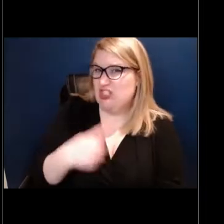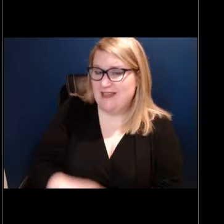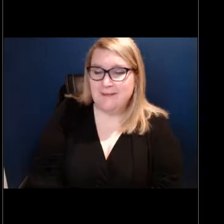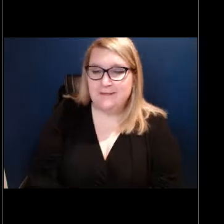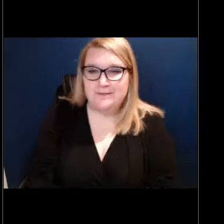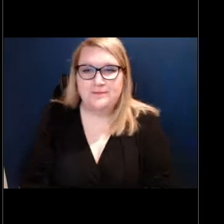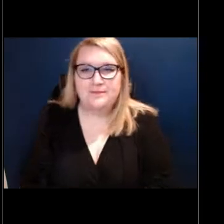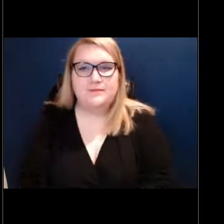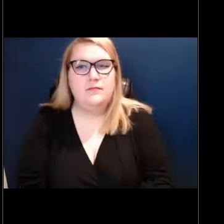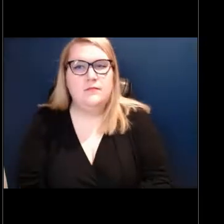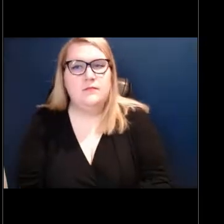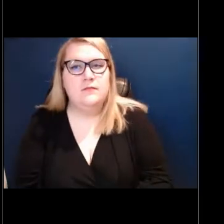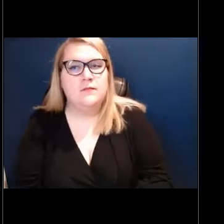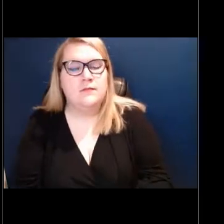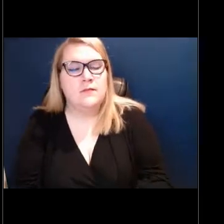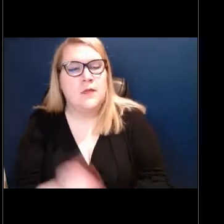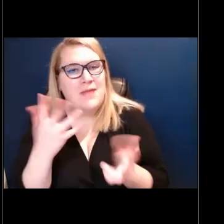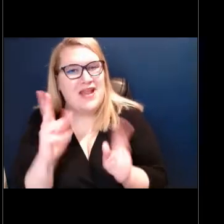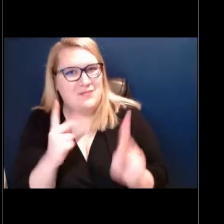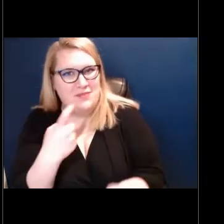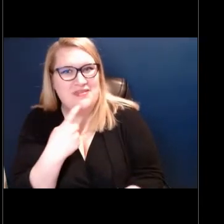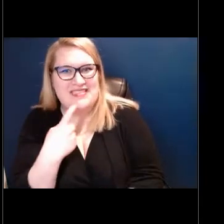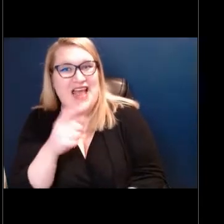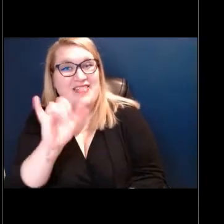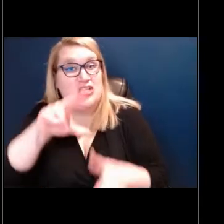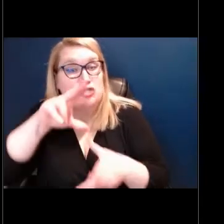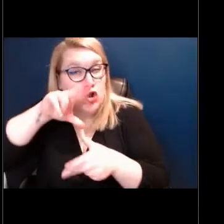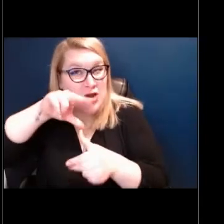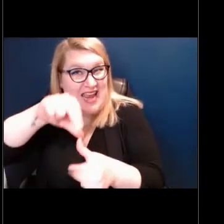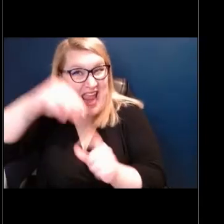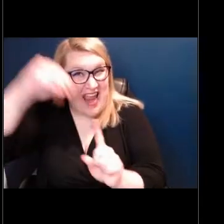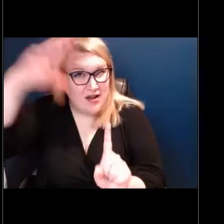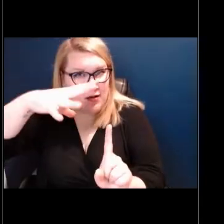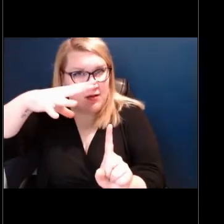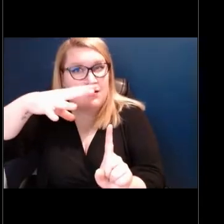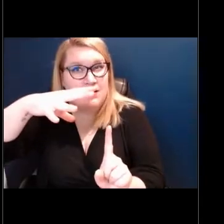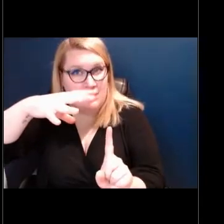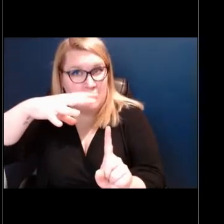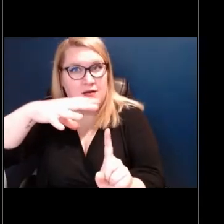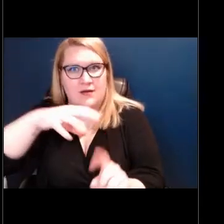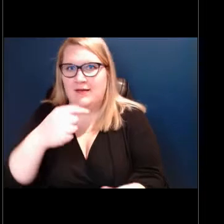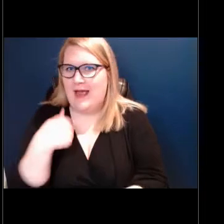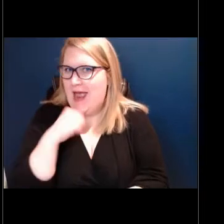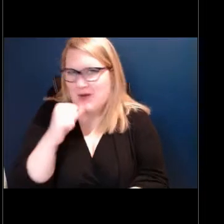[Nicole Bartlett] We did get a lot of people saying that that was a hurricane. I don't think you've fooled anybody.